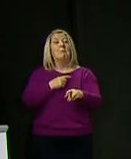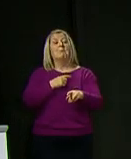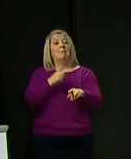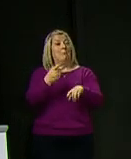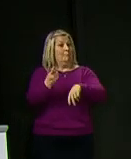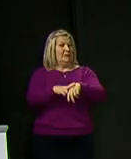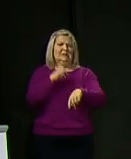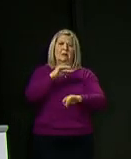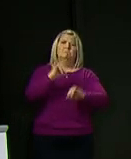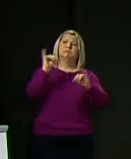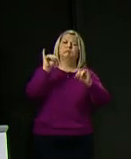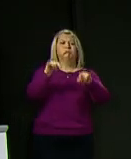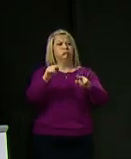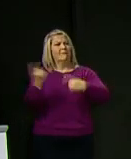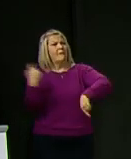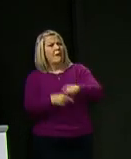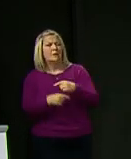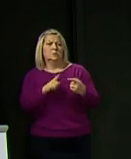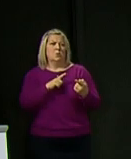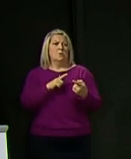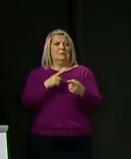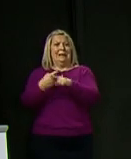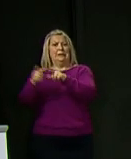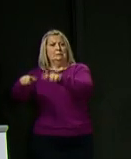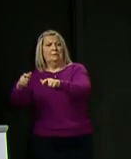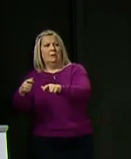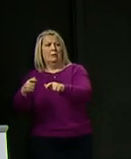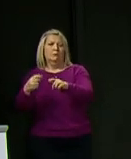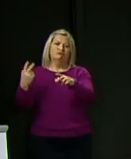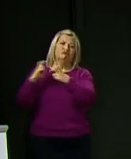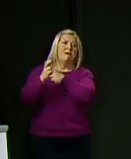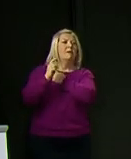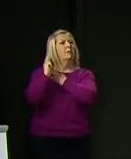that border. I just wondered if you had any concerns about these rules changing, and whether